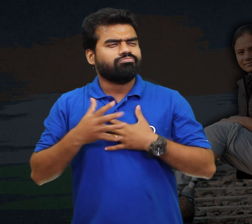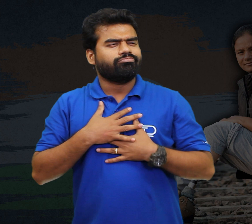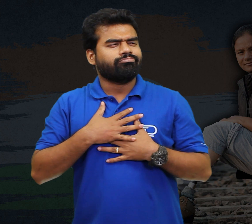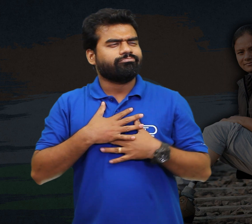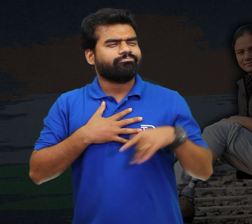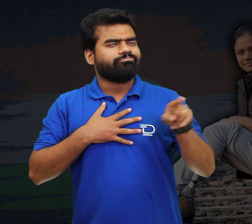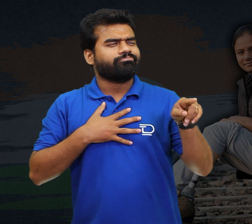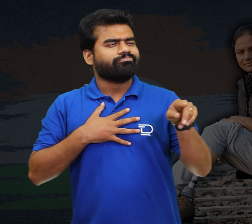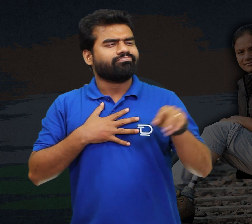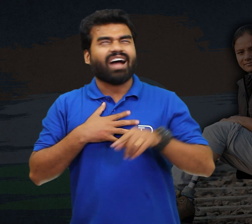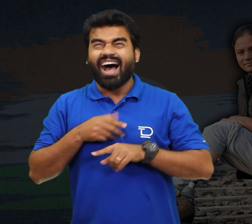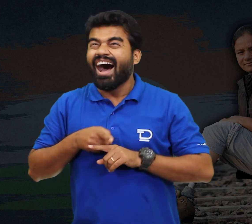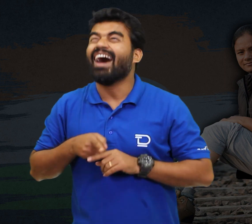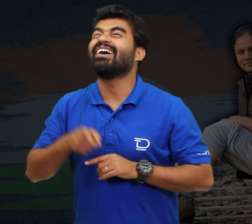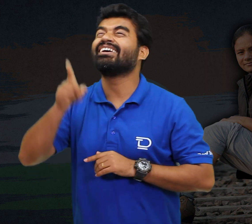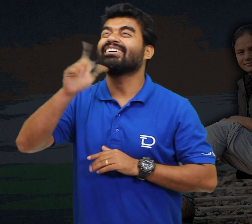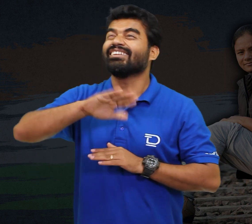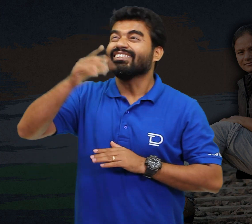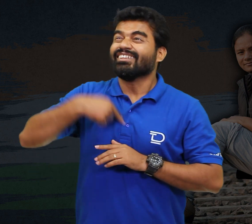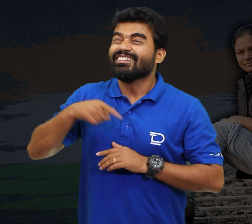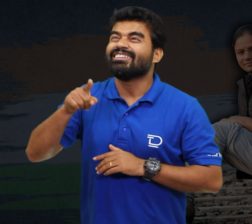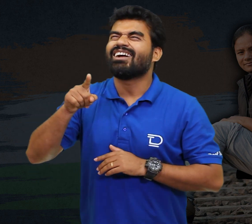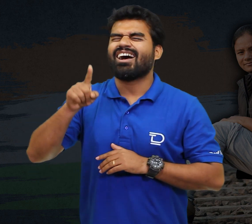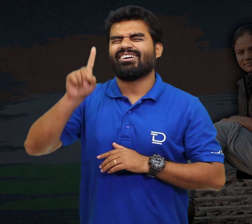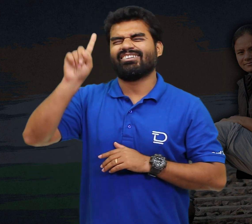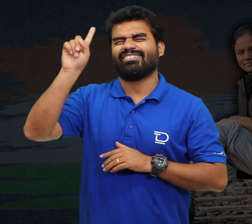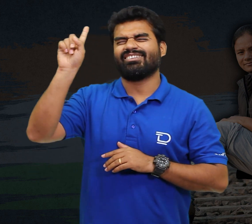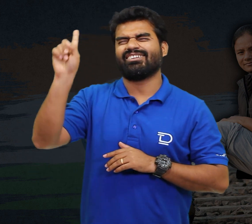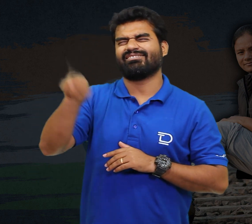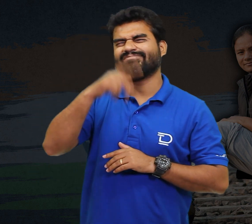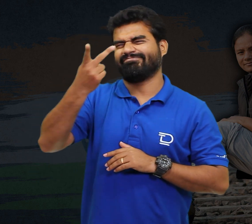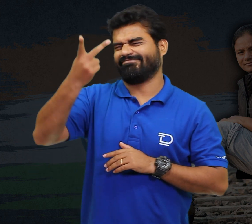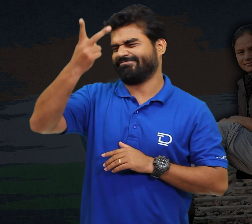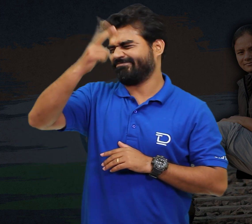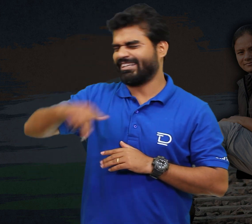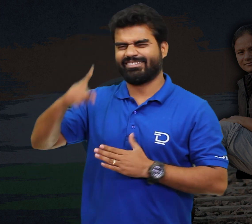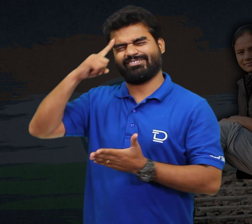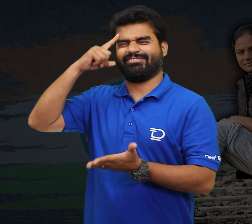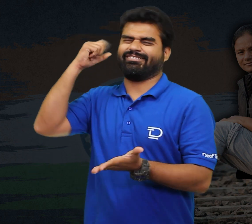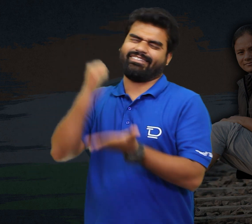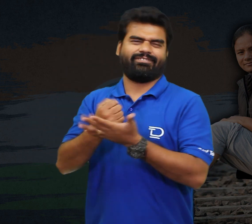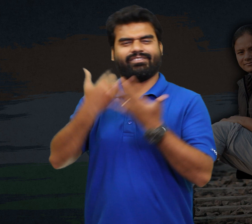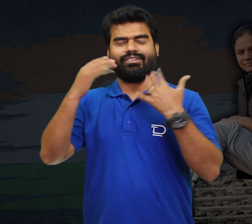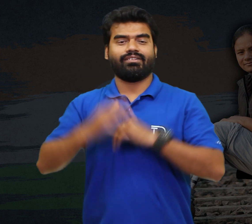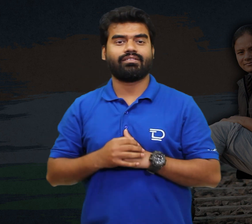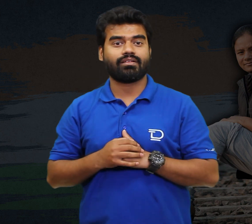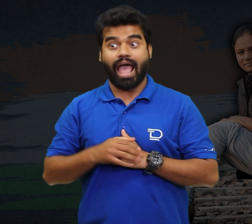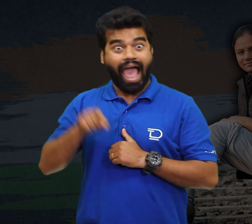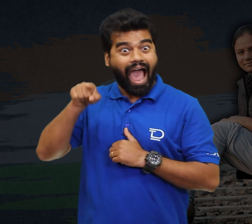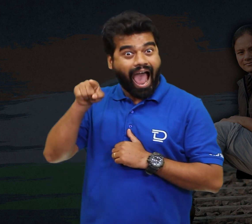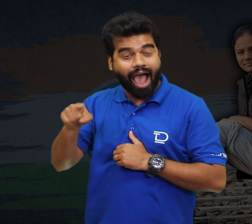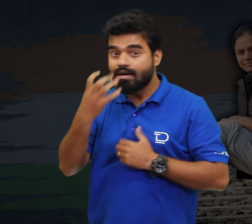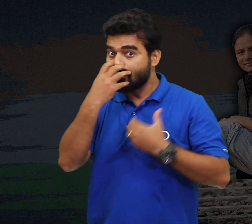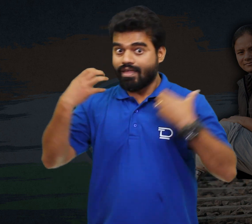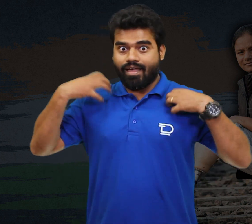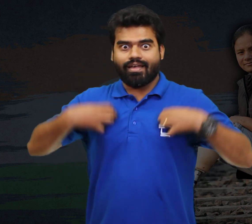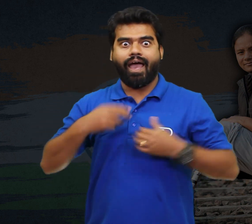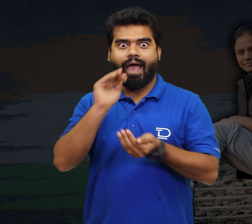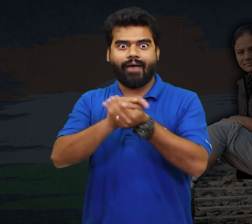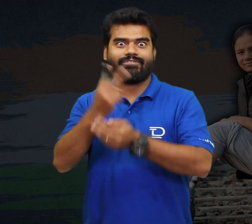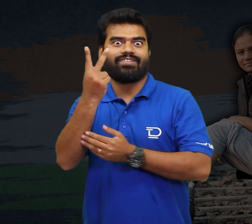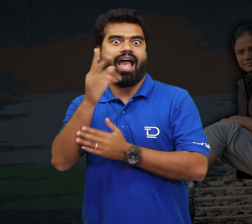A British climber who decided to return without scaling the peak